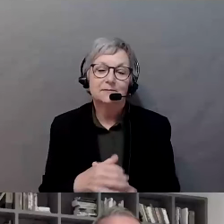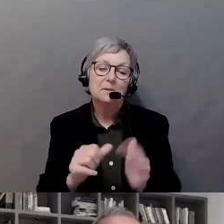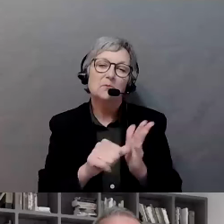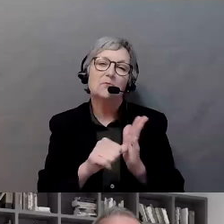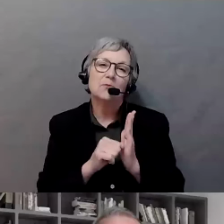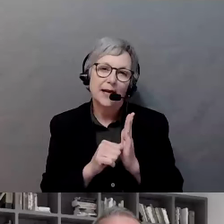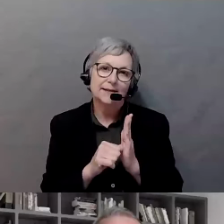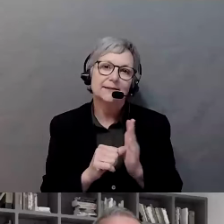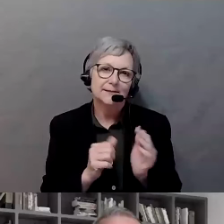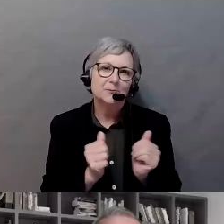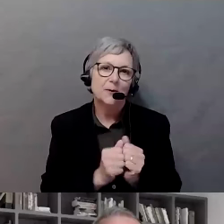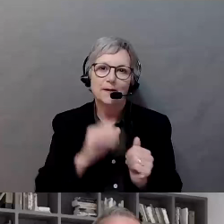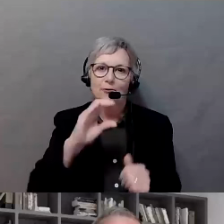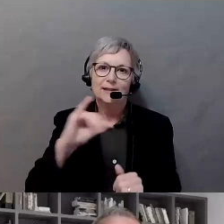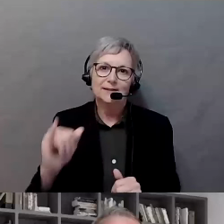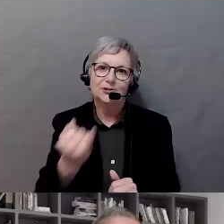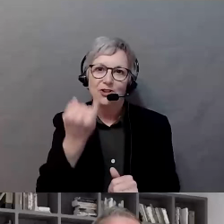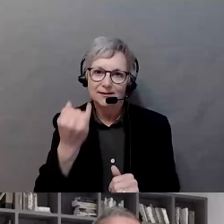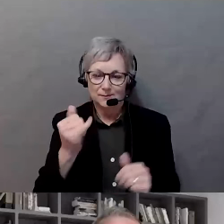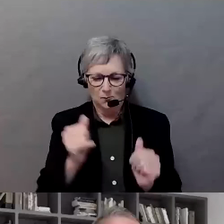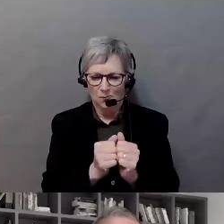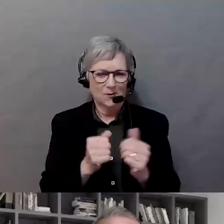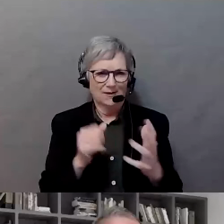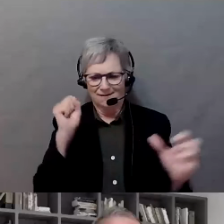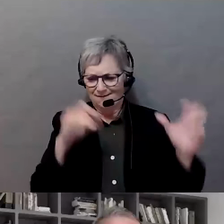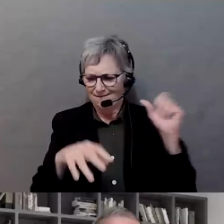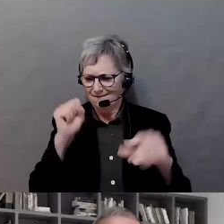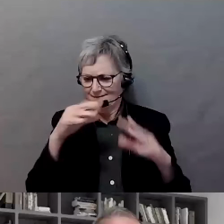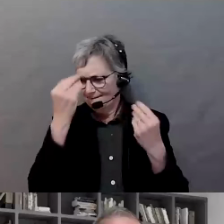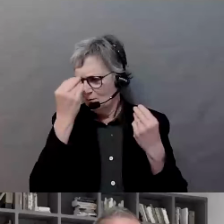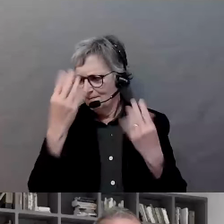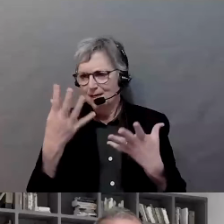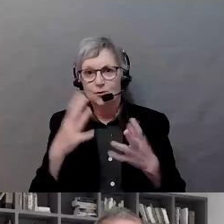CRISIS NAM. THERE IS SO MUCH INFORMATION THAT IS SHARED AND I THINK